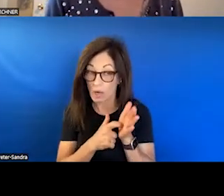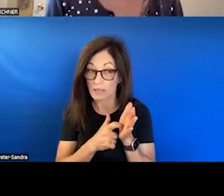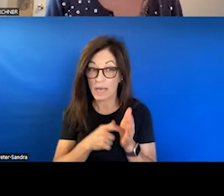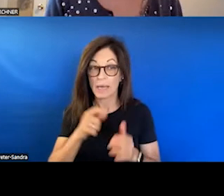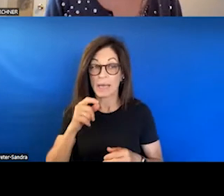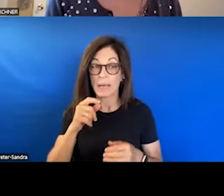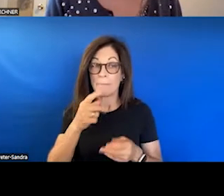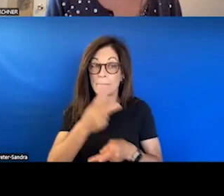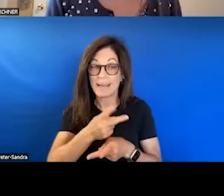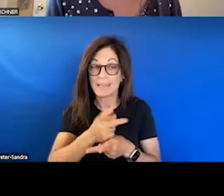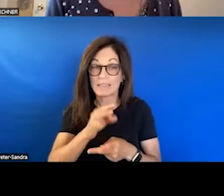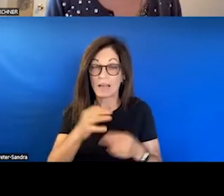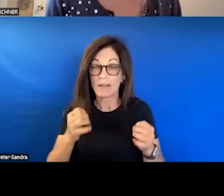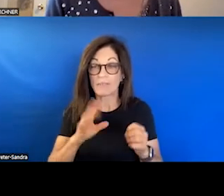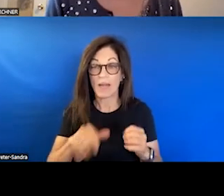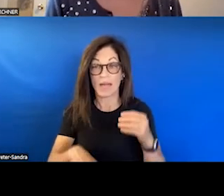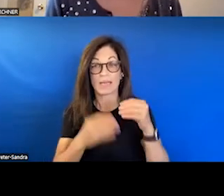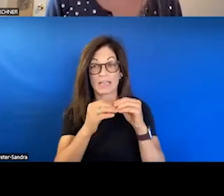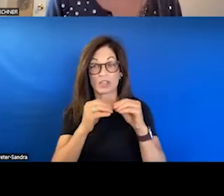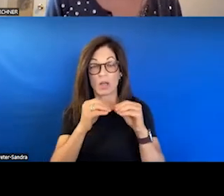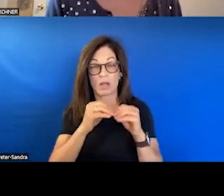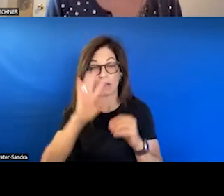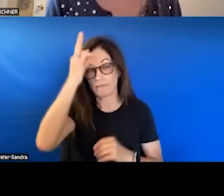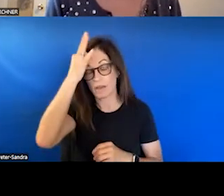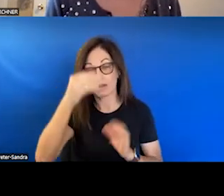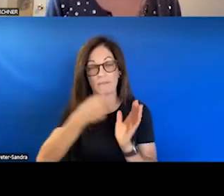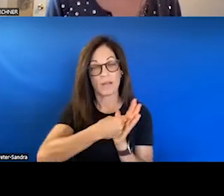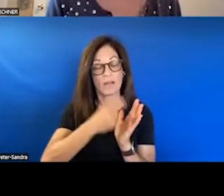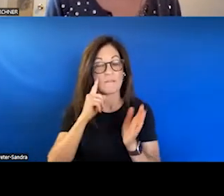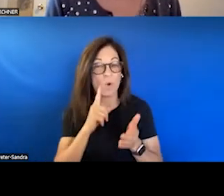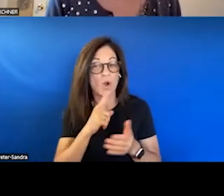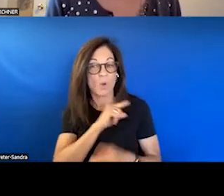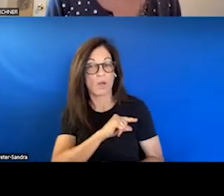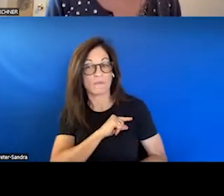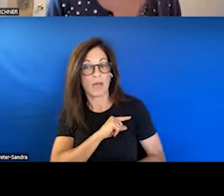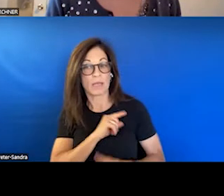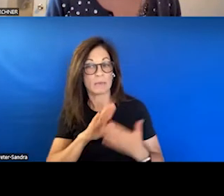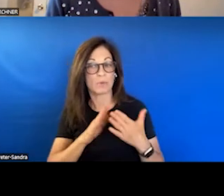ADDITIONAL FEDERAL FUND. FOR, FOR THE QUALIFYING COMMUNITY BASED MOBILE CRISIS INTERVENTION